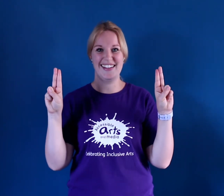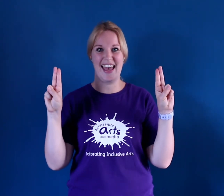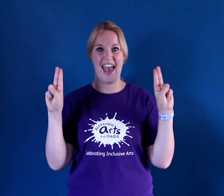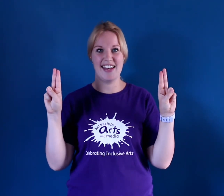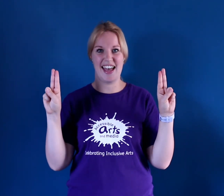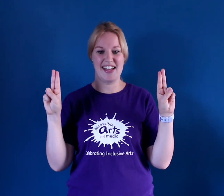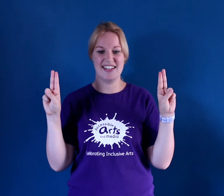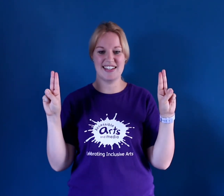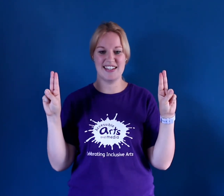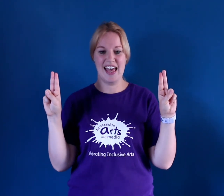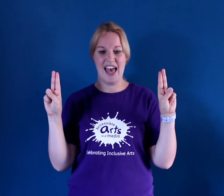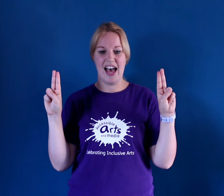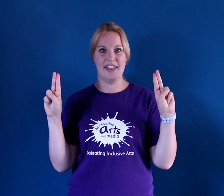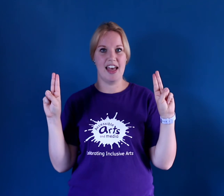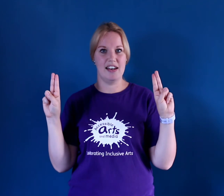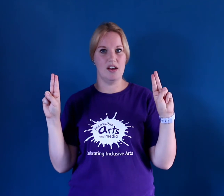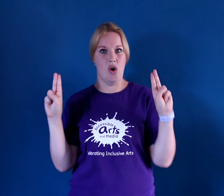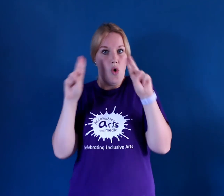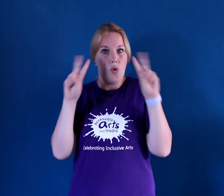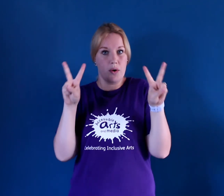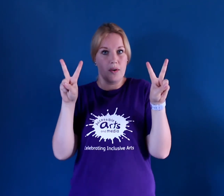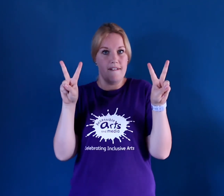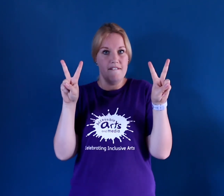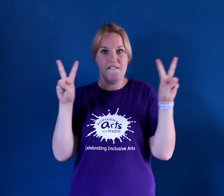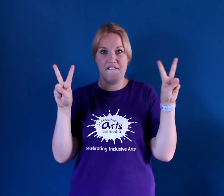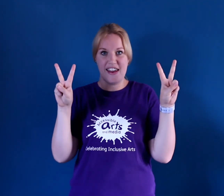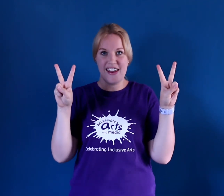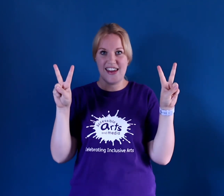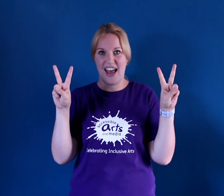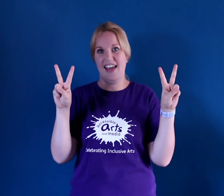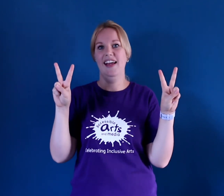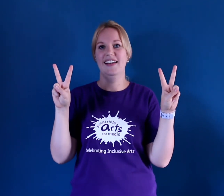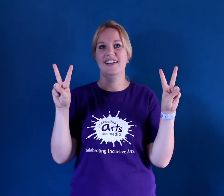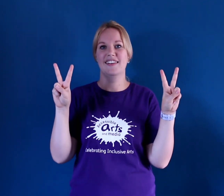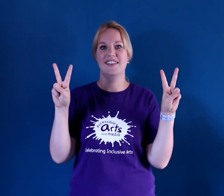That’s it, N hand. And then V hand.